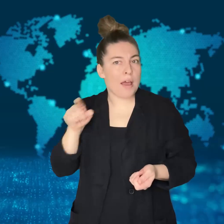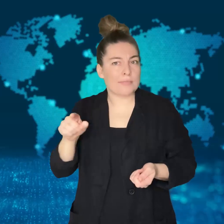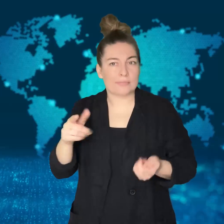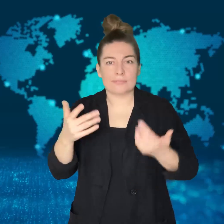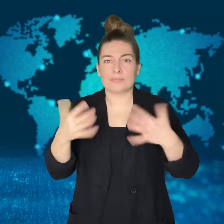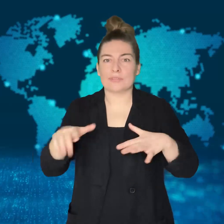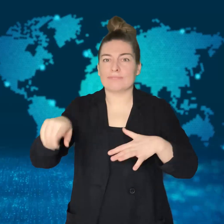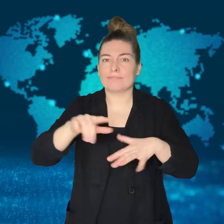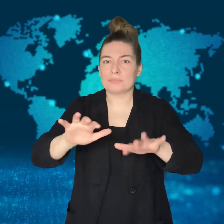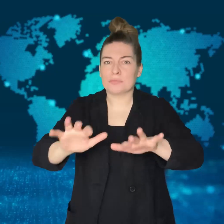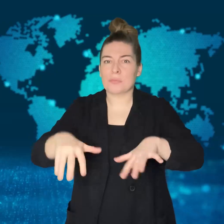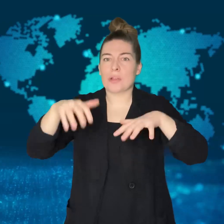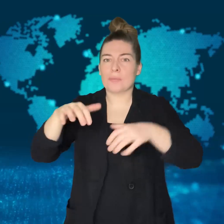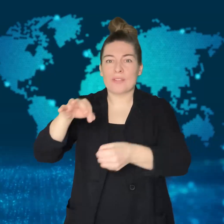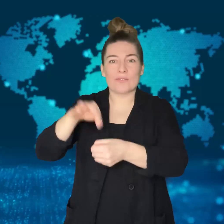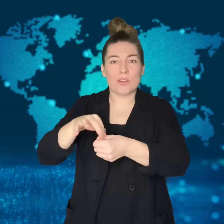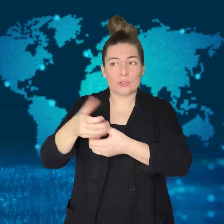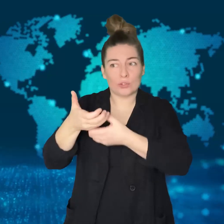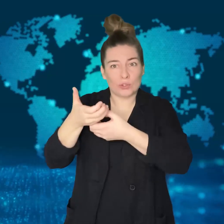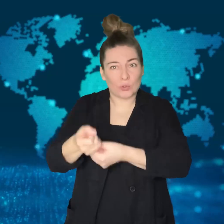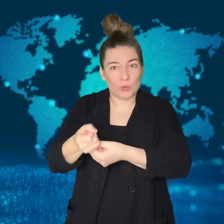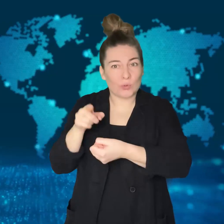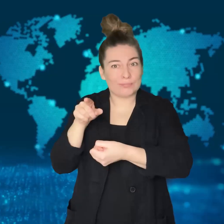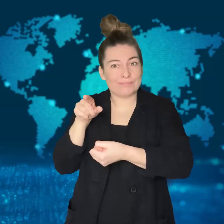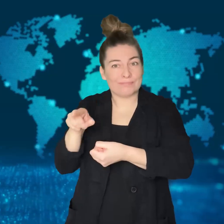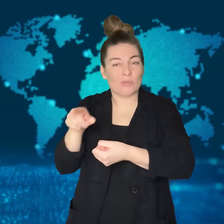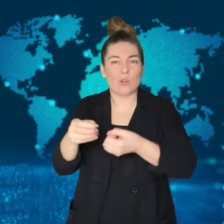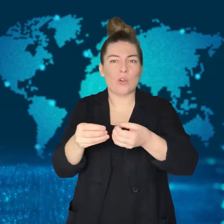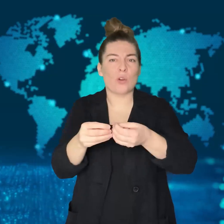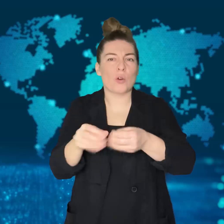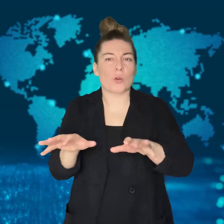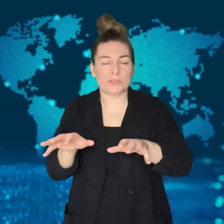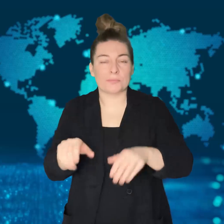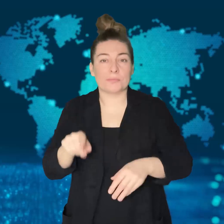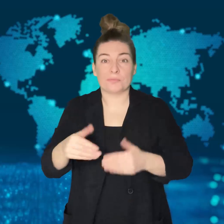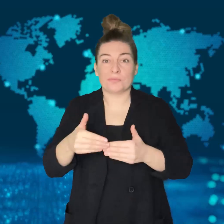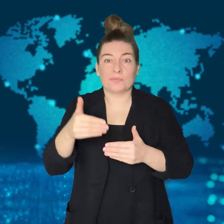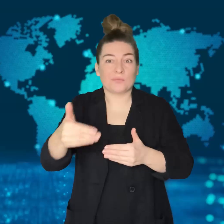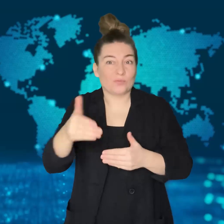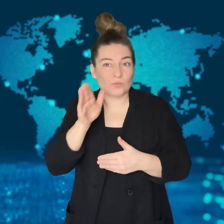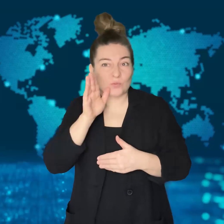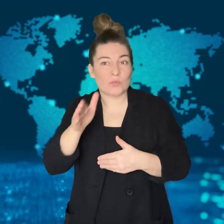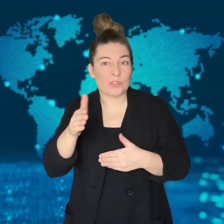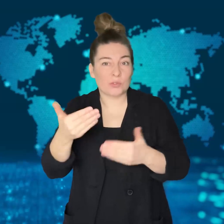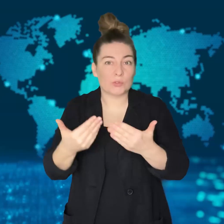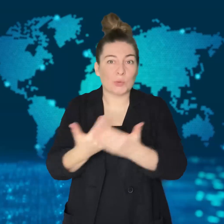since Chancellor Olaf Scholz lost a vote of confidence.